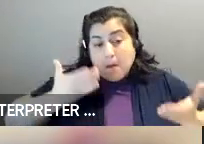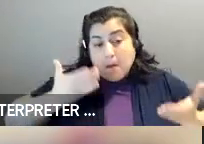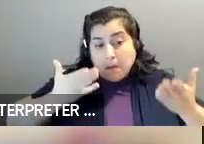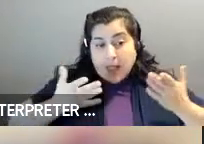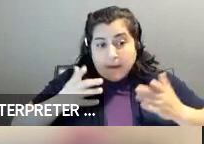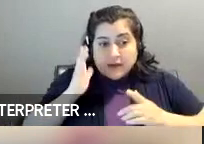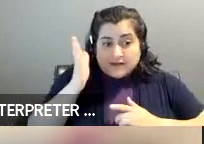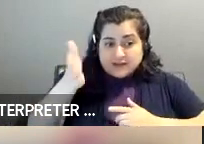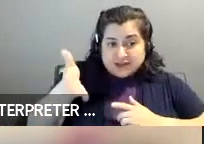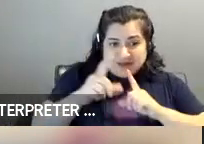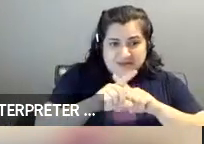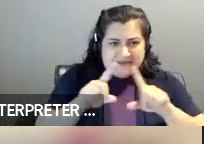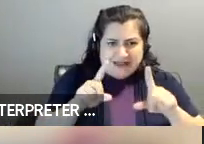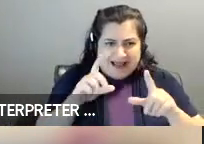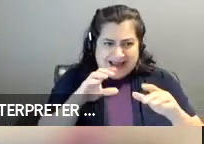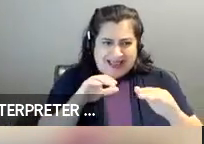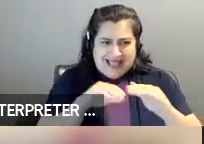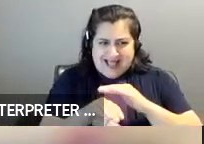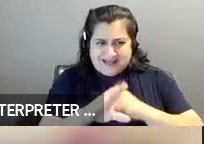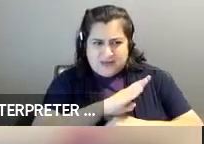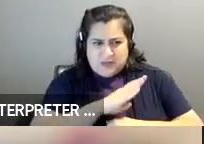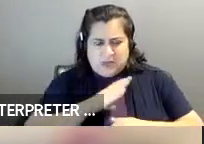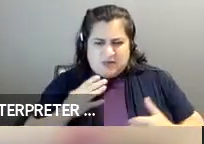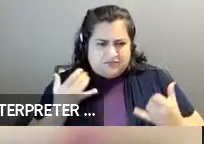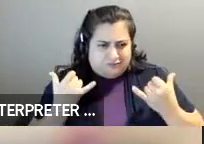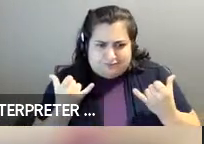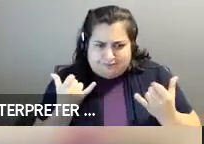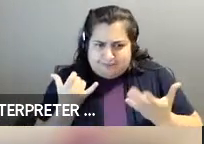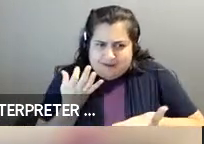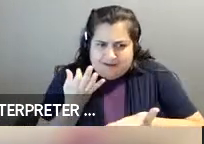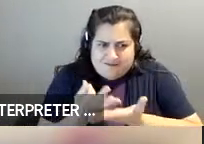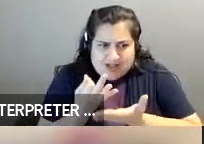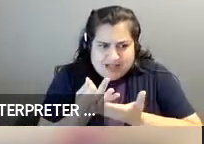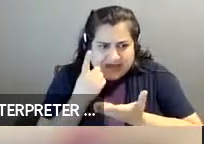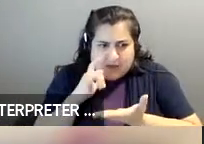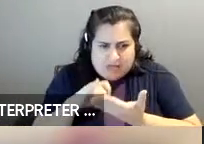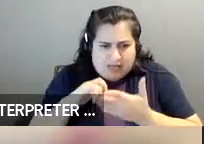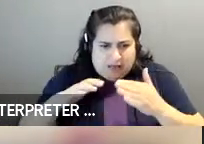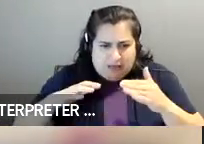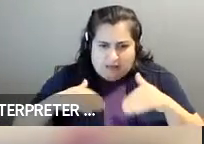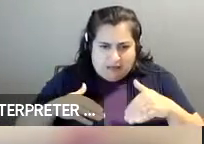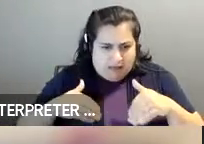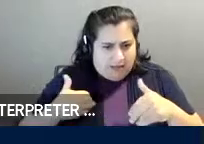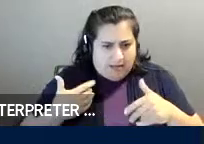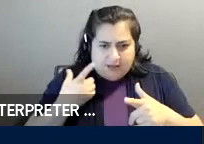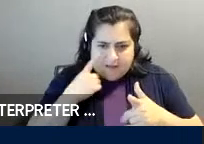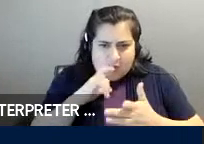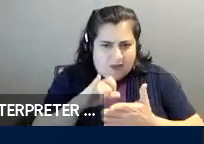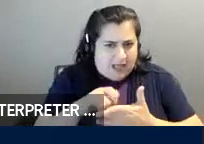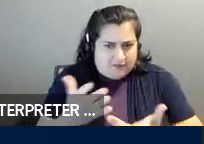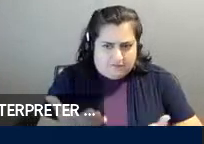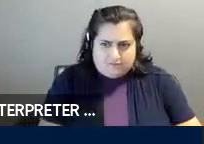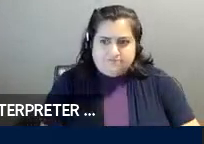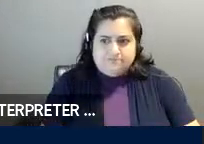there's no other study that we have funding for at this time.